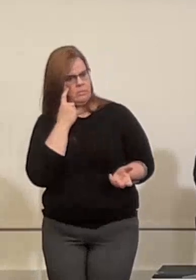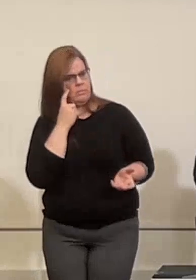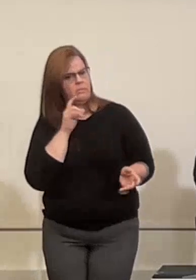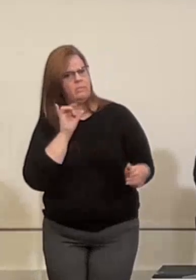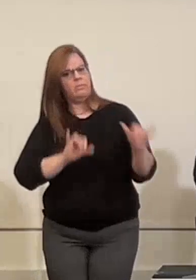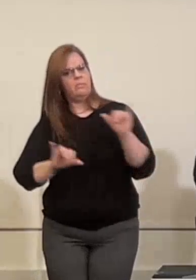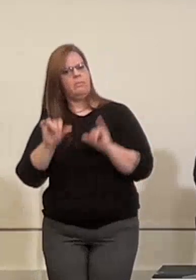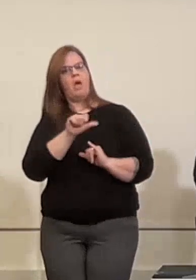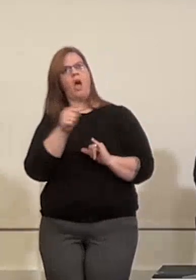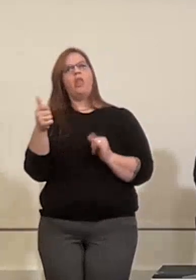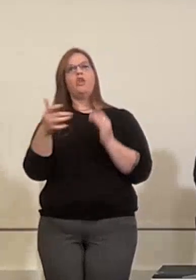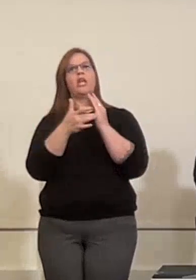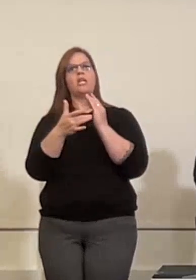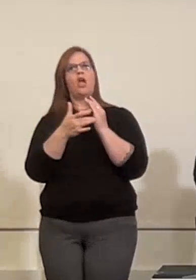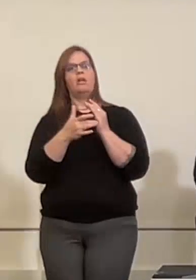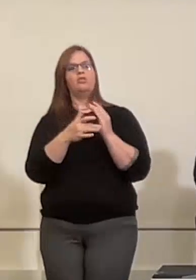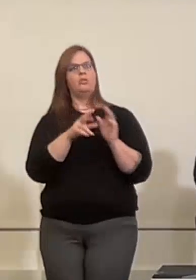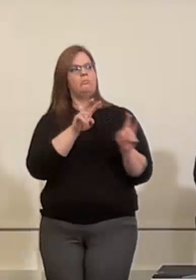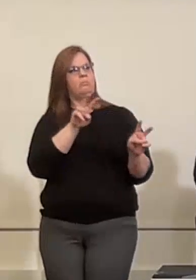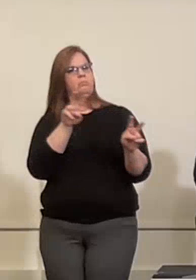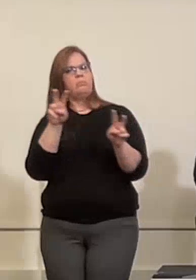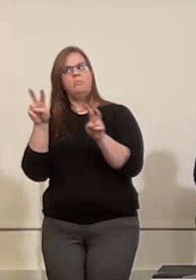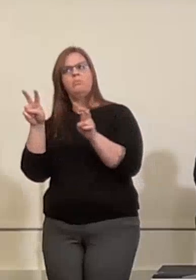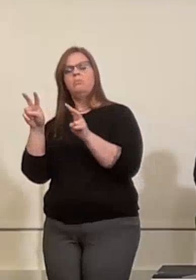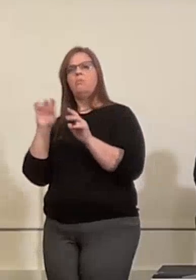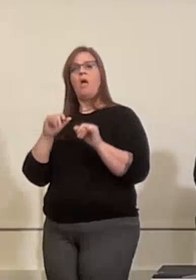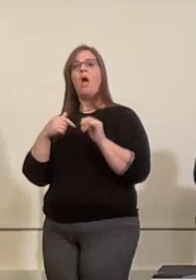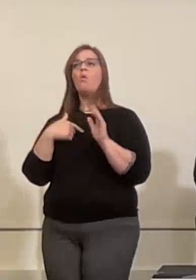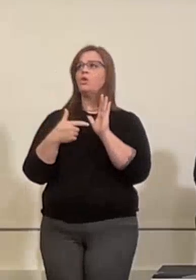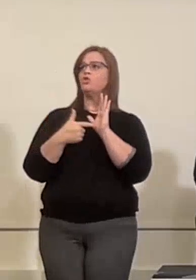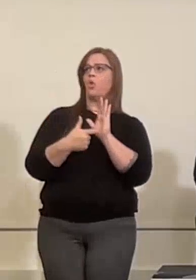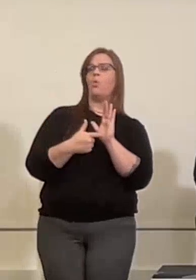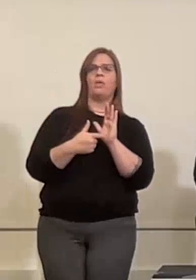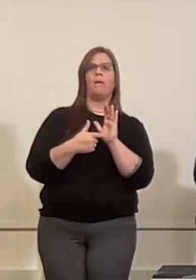And we showed them interviews with people with disabilities,